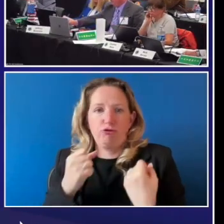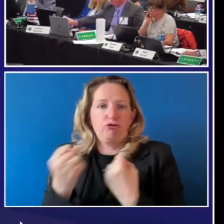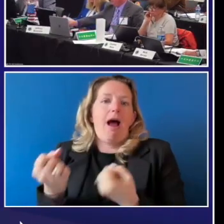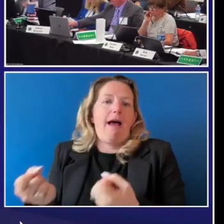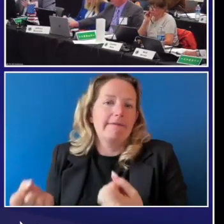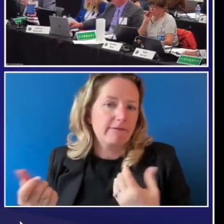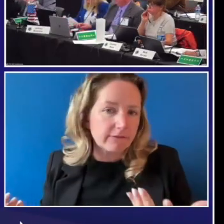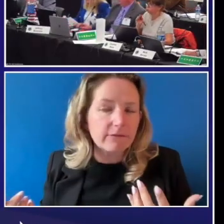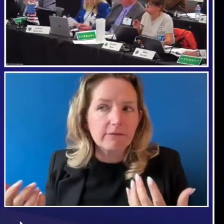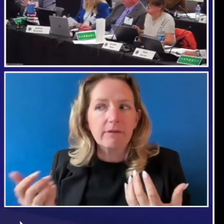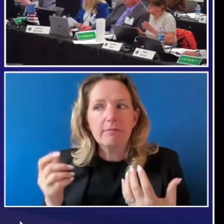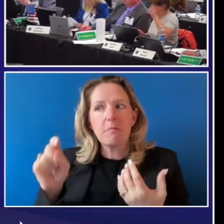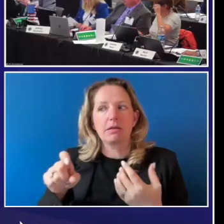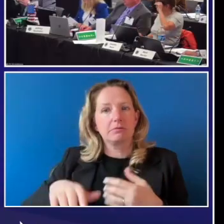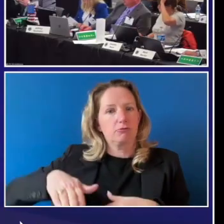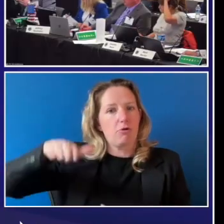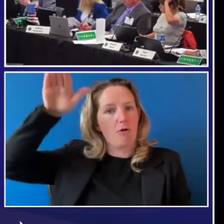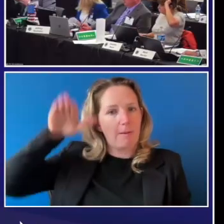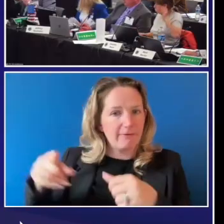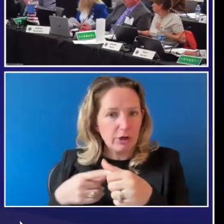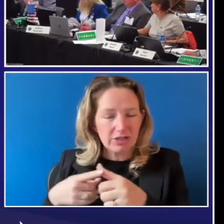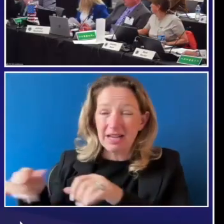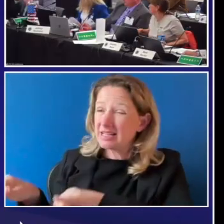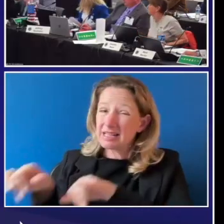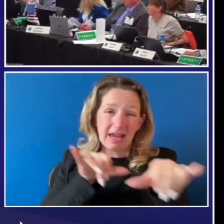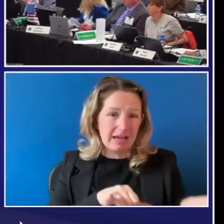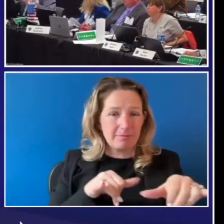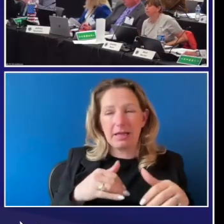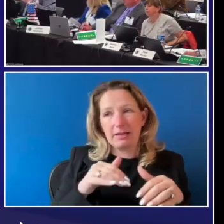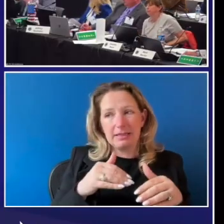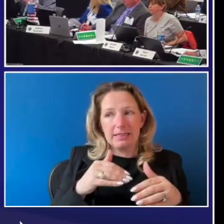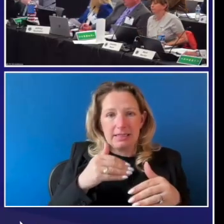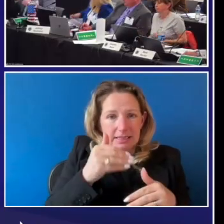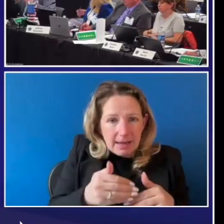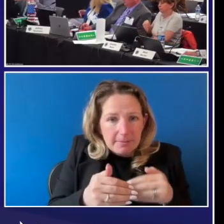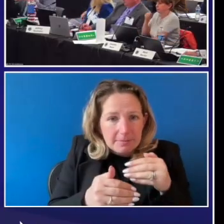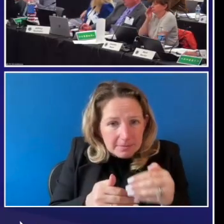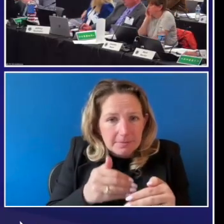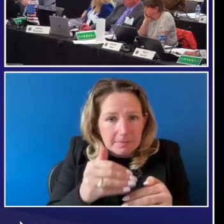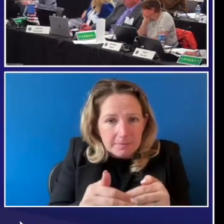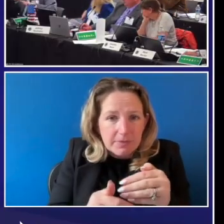amount of institutions they can accredit within the 1st 5 years, that sort of thing. Um, thinking about ways to ease new